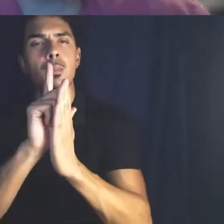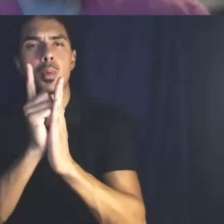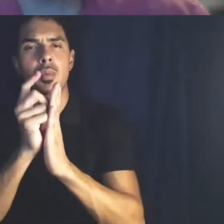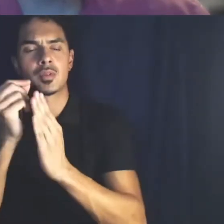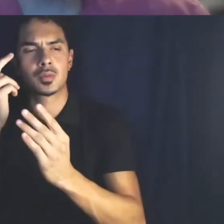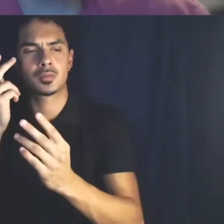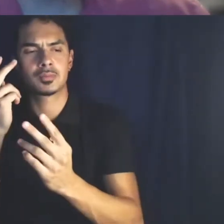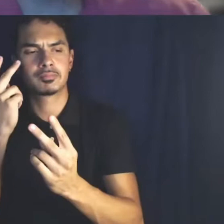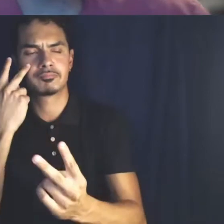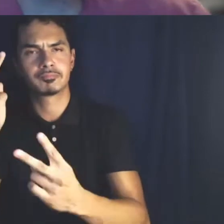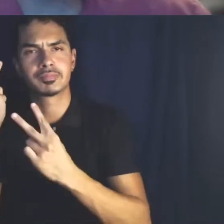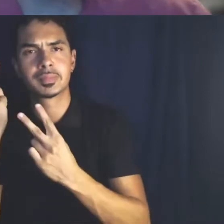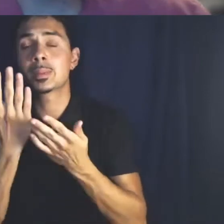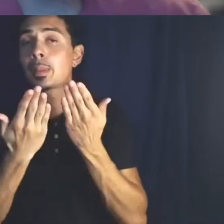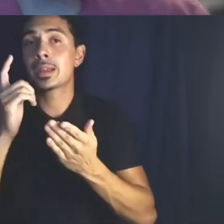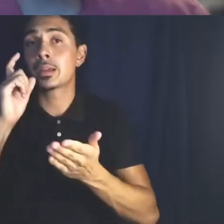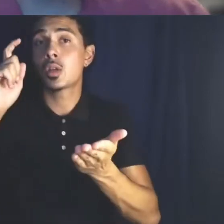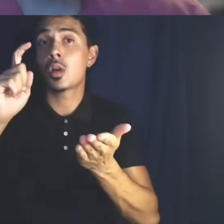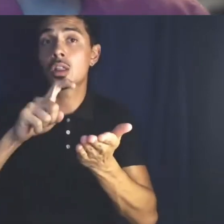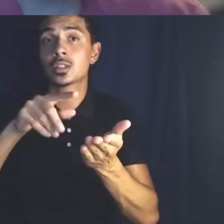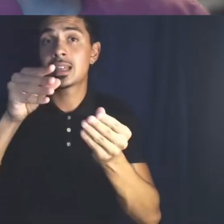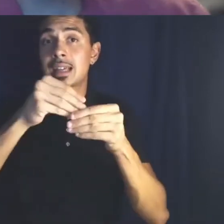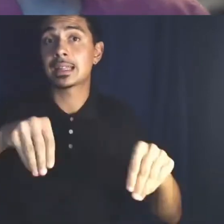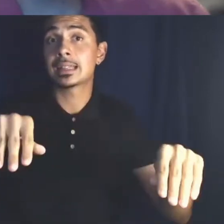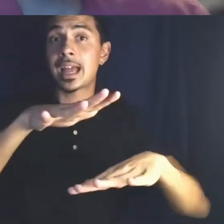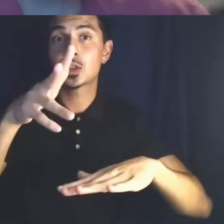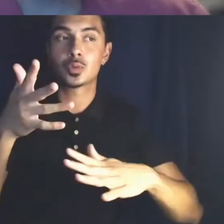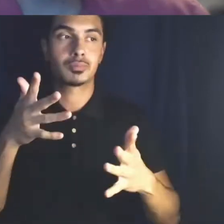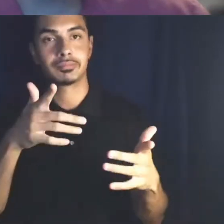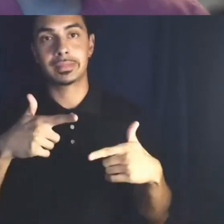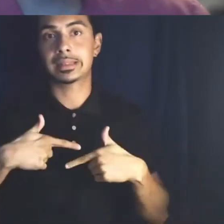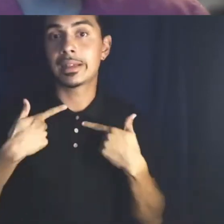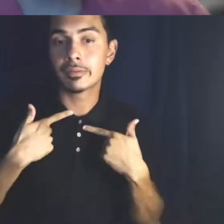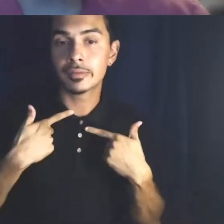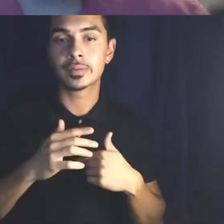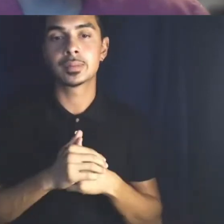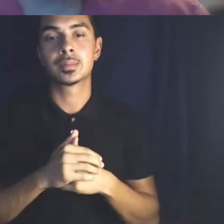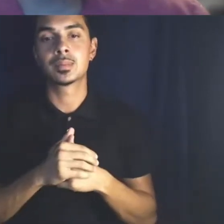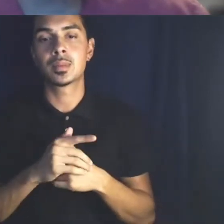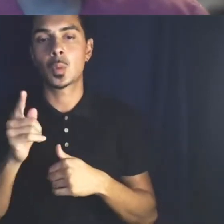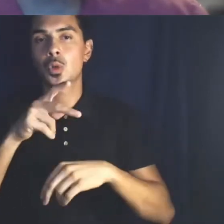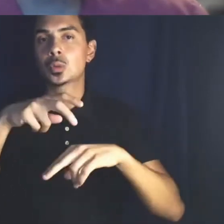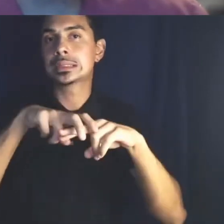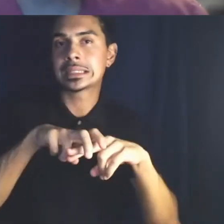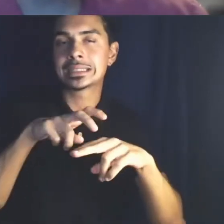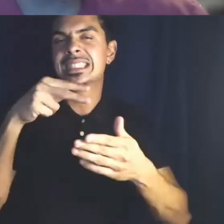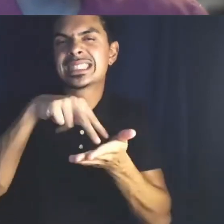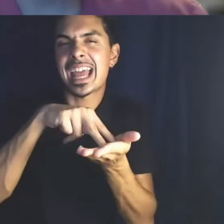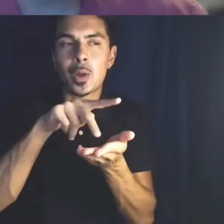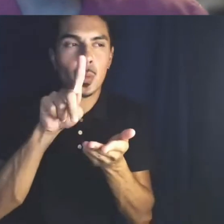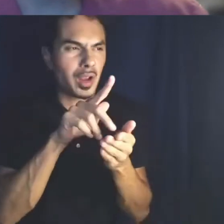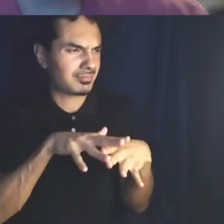that you're standing on, sitting on, being on, I encourage you to think about where you are in this world